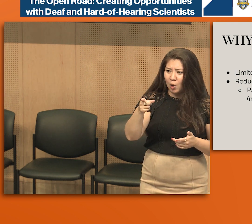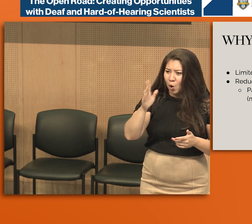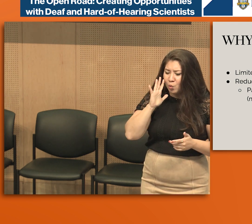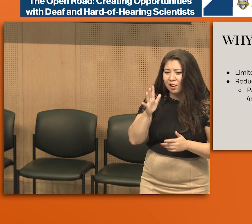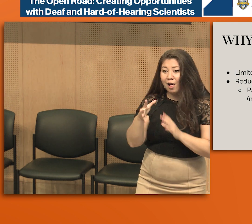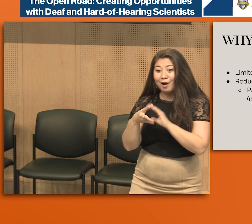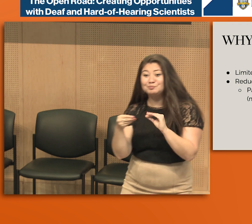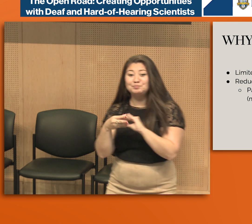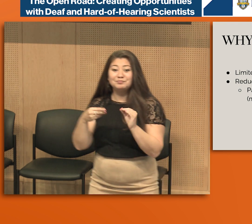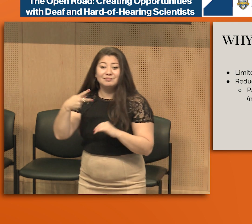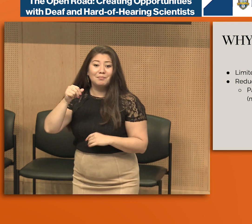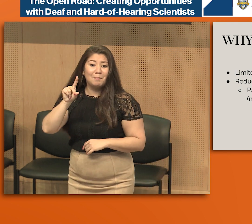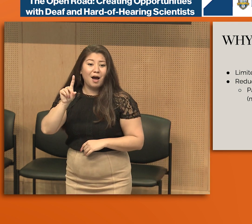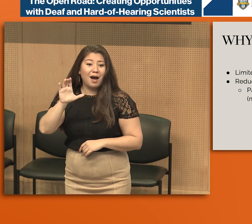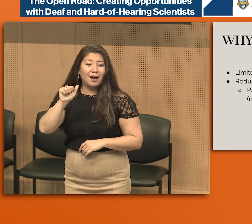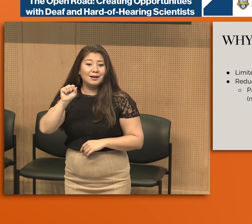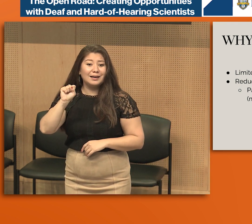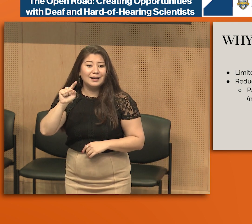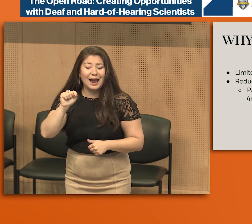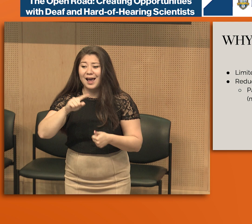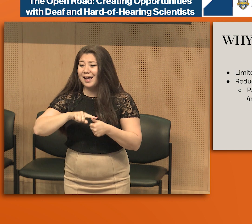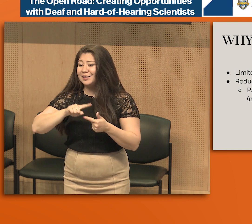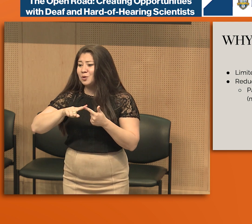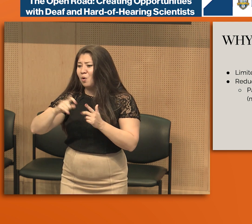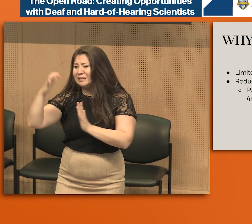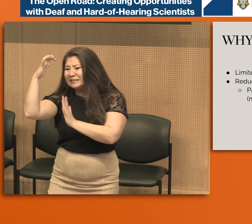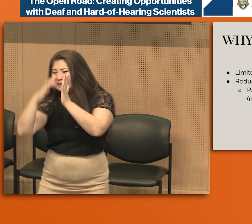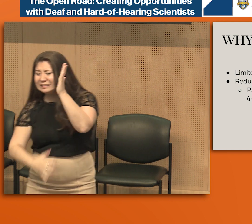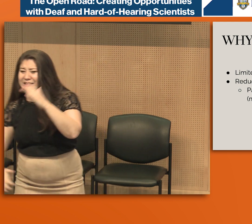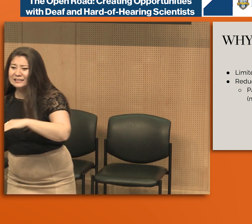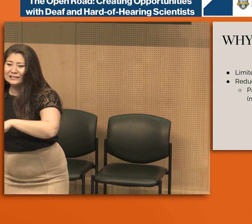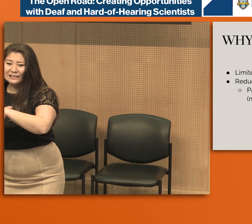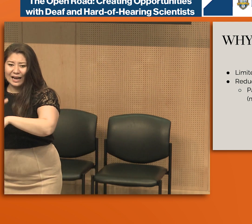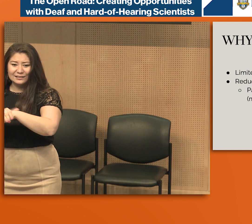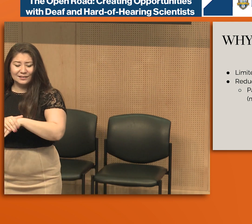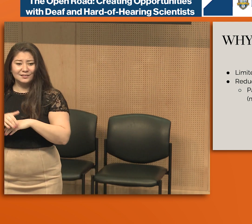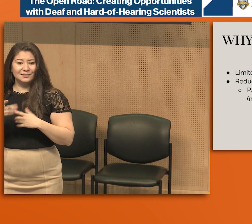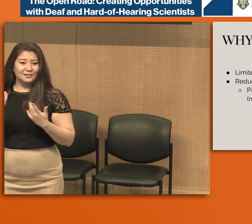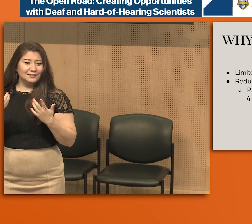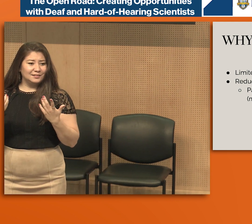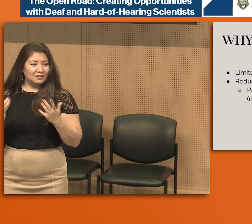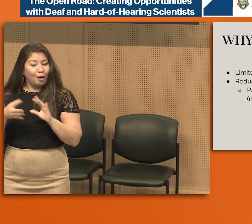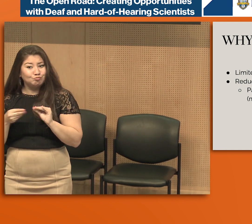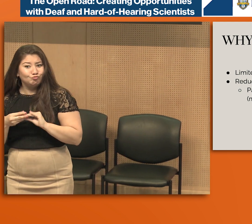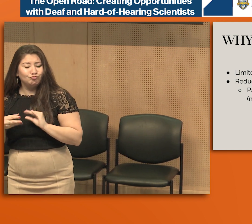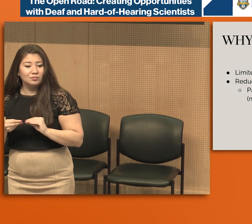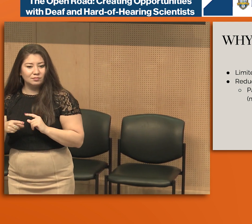There used to be Facebook pages, Instagram pages where you could read in English